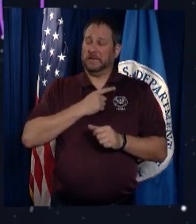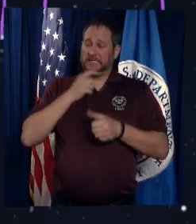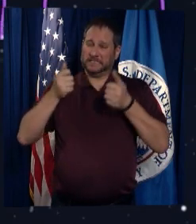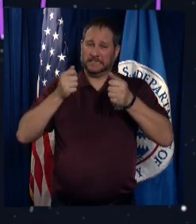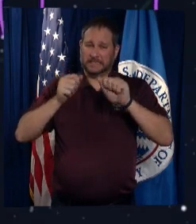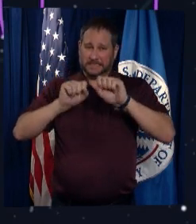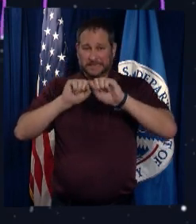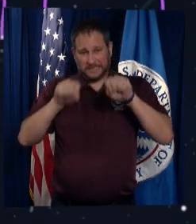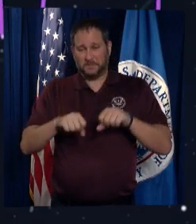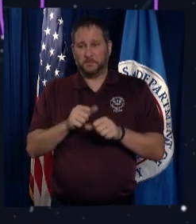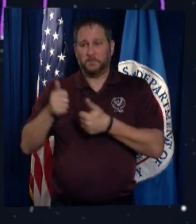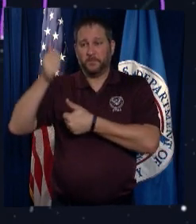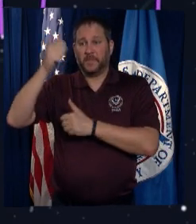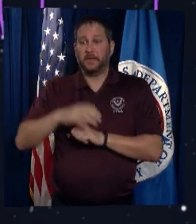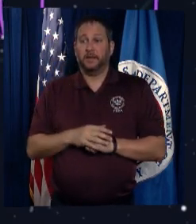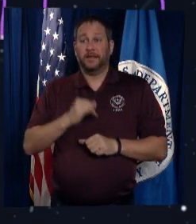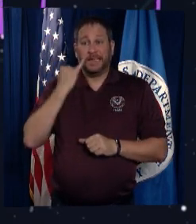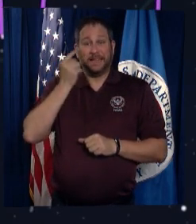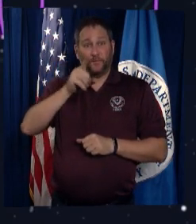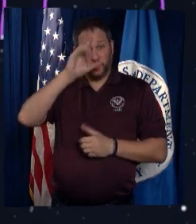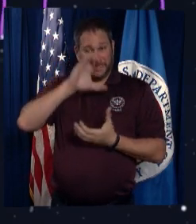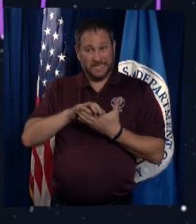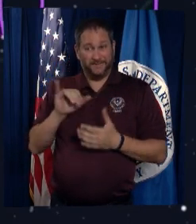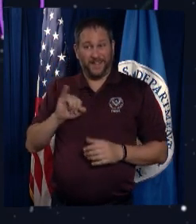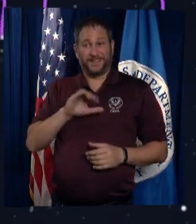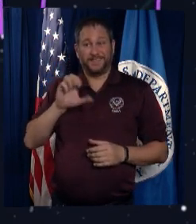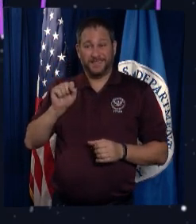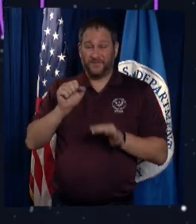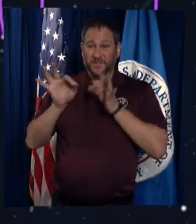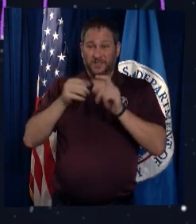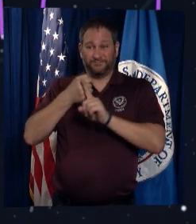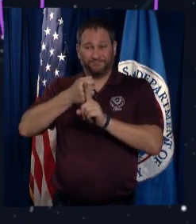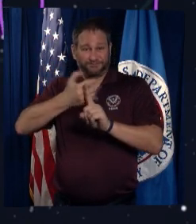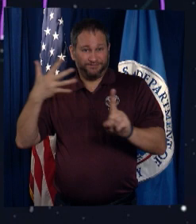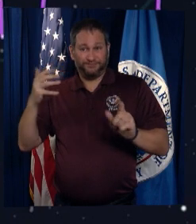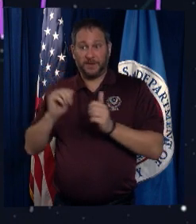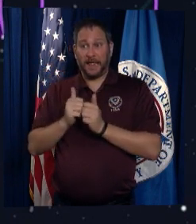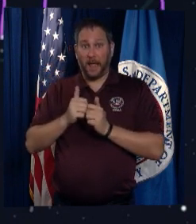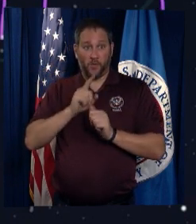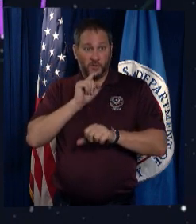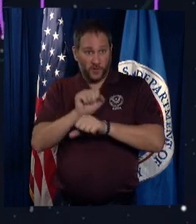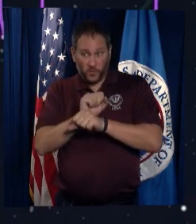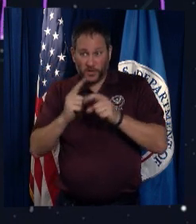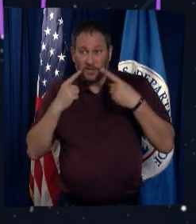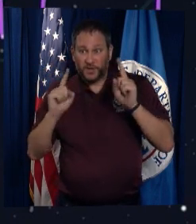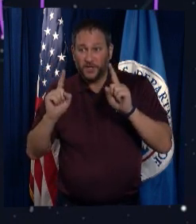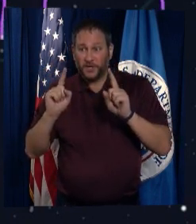the essence of community. To that end it is past time to develop an incident